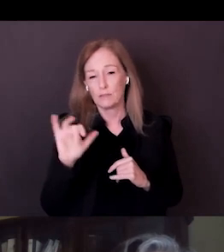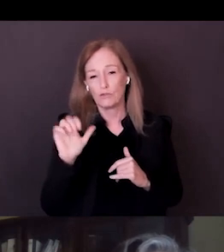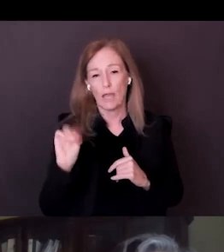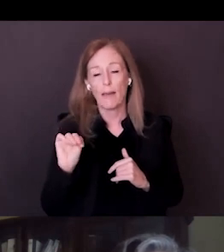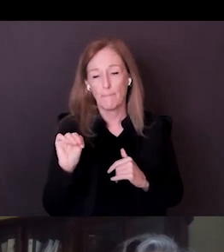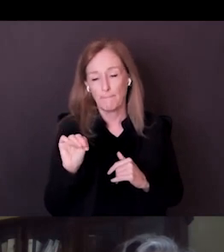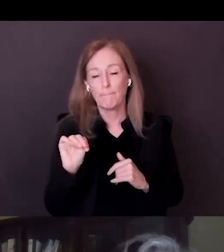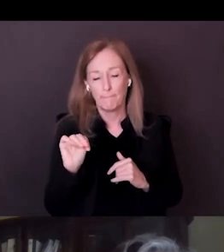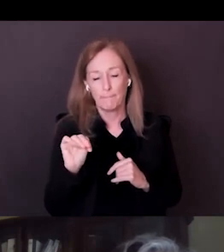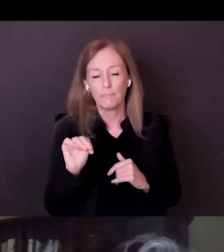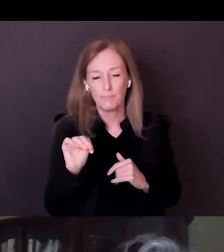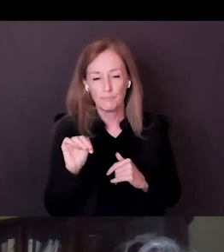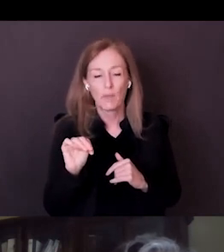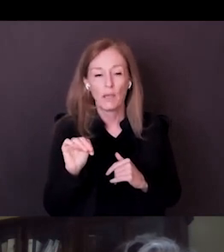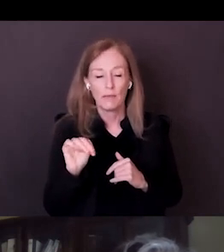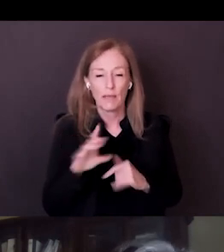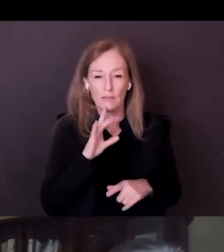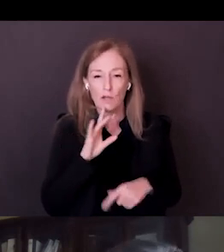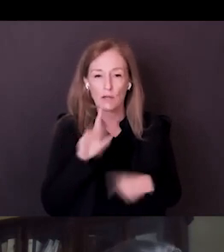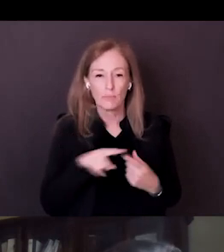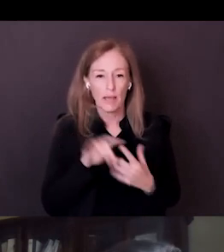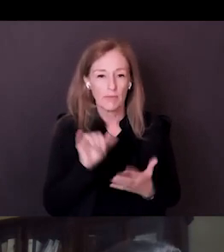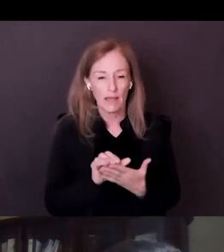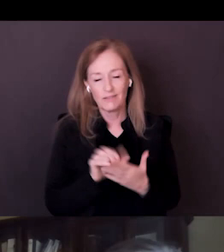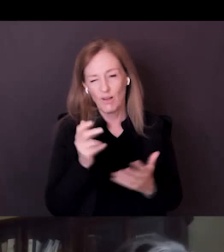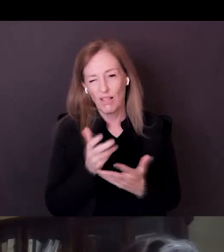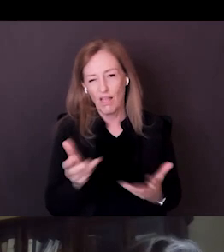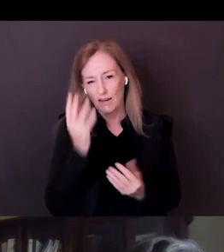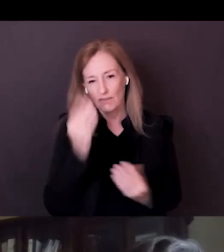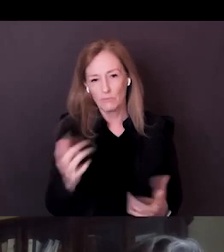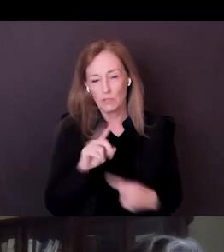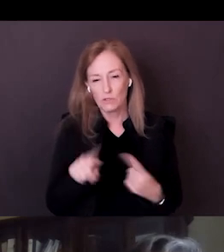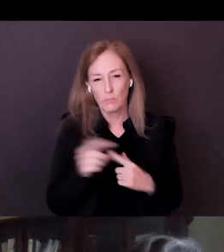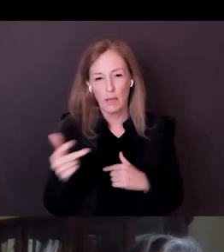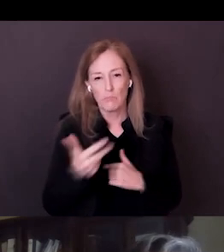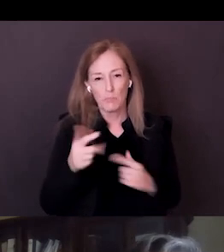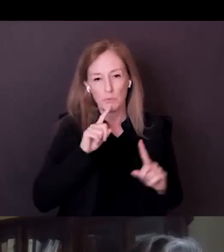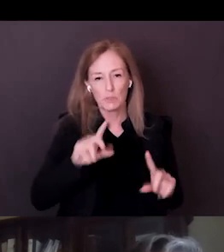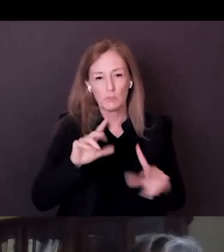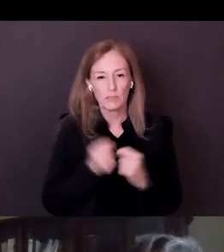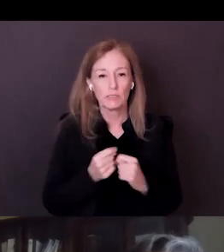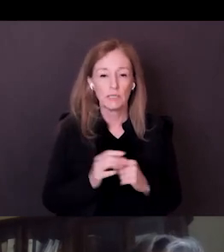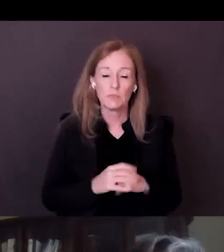RESOURCE. AND ALSO, I INCLUDED ONE OF